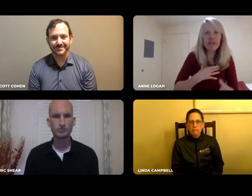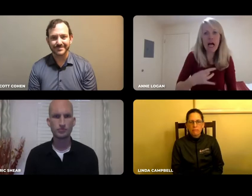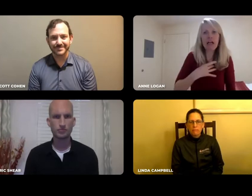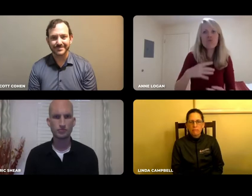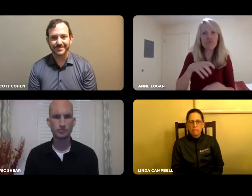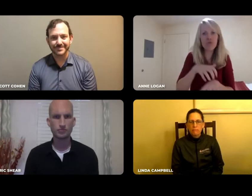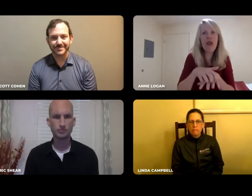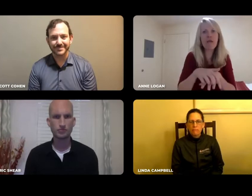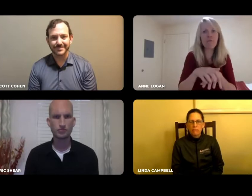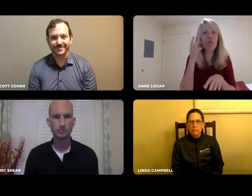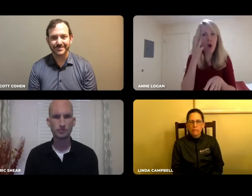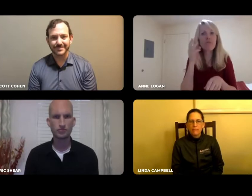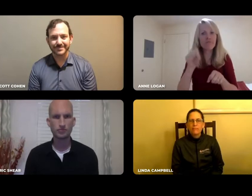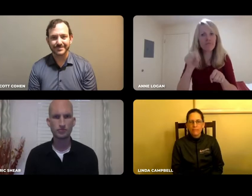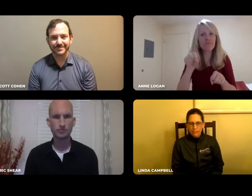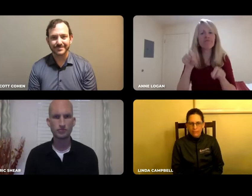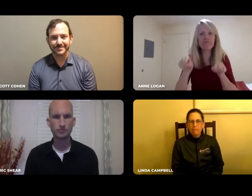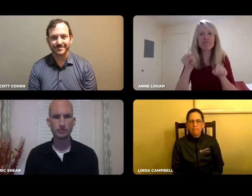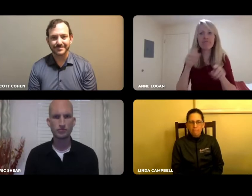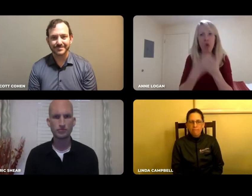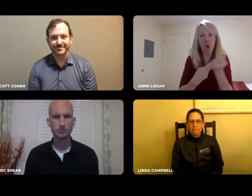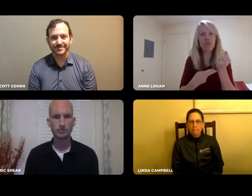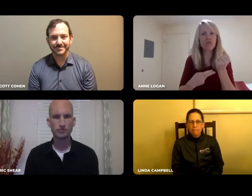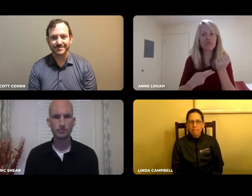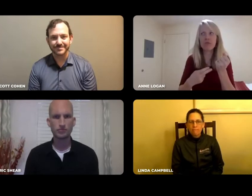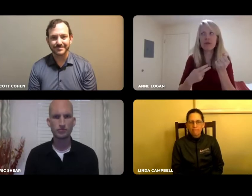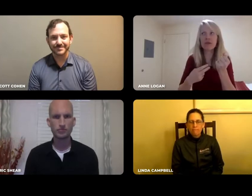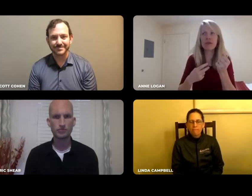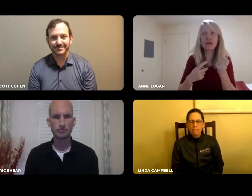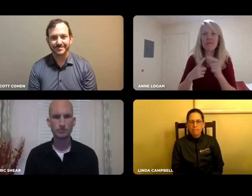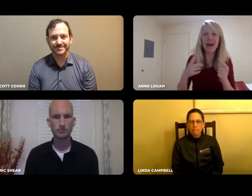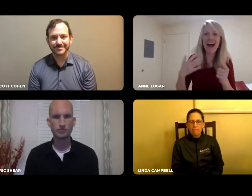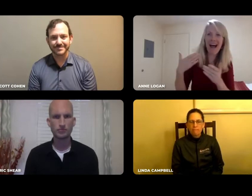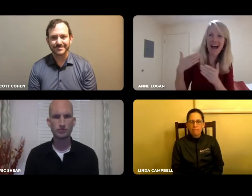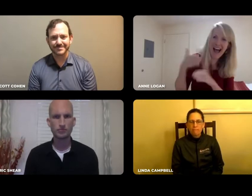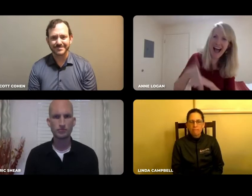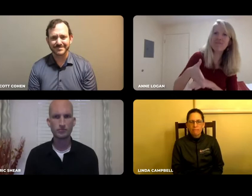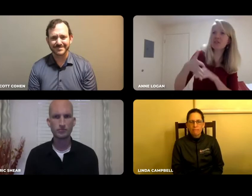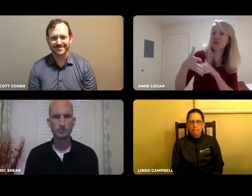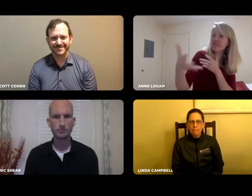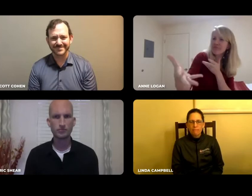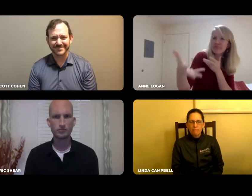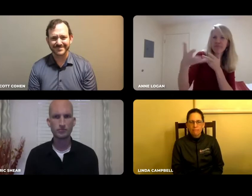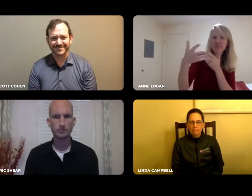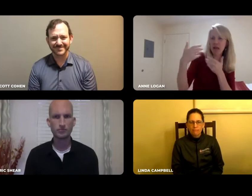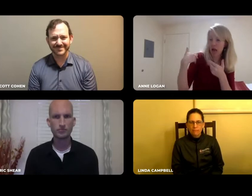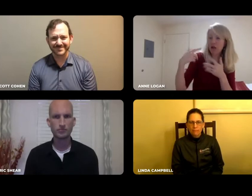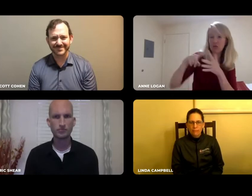I knew at that time I was interested in grapes as well as other types of fruit crops